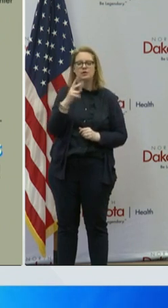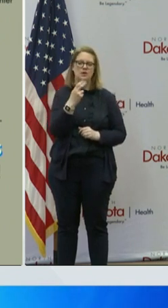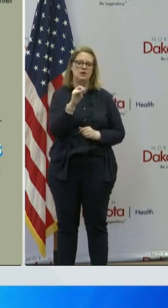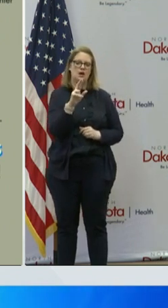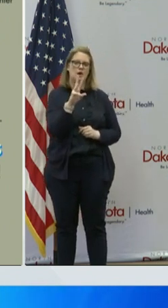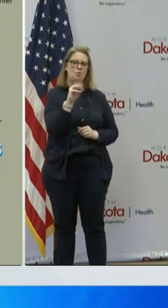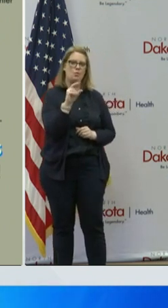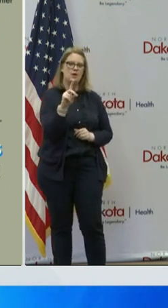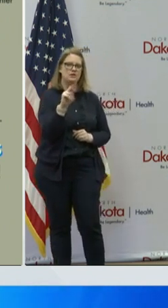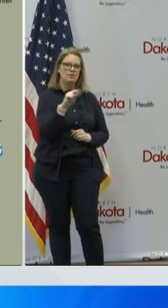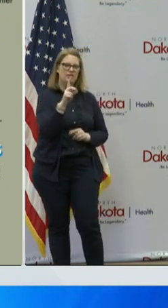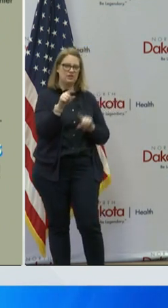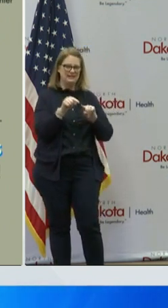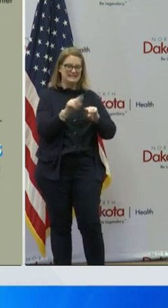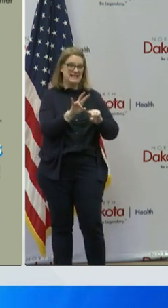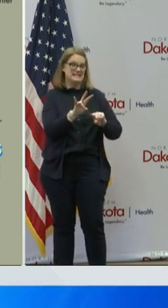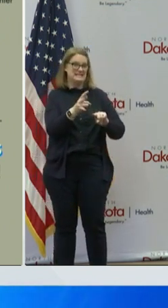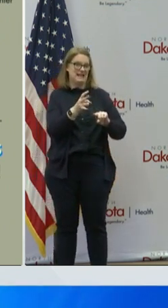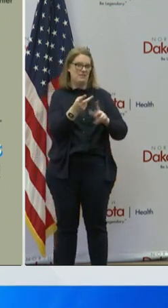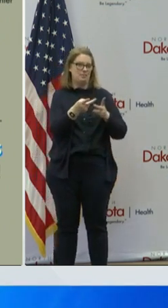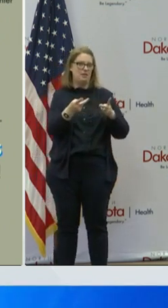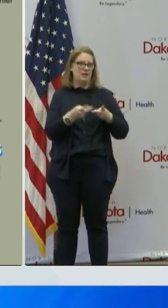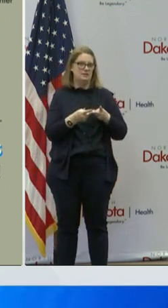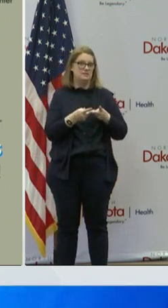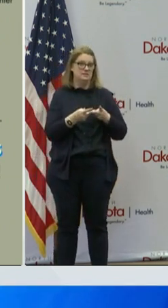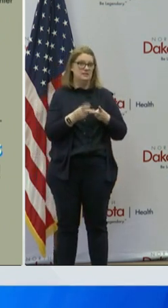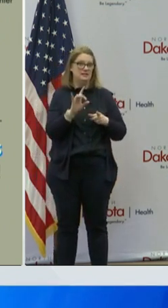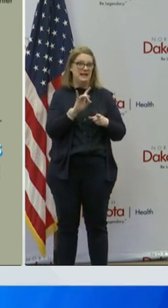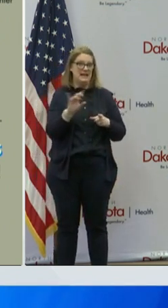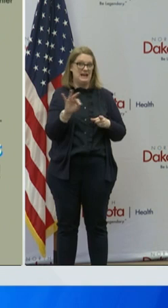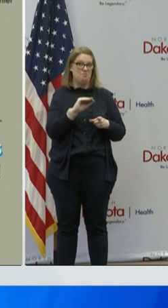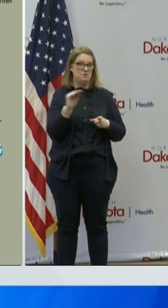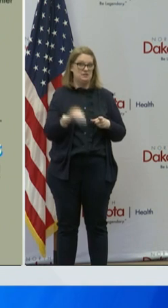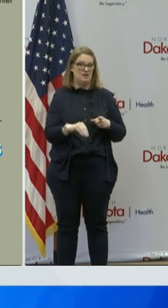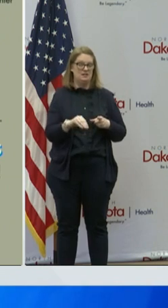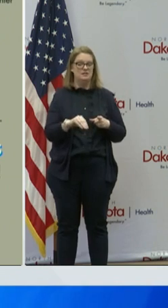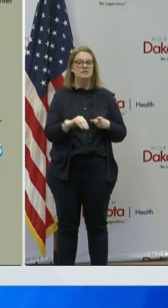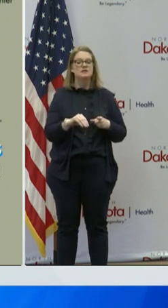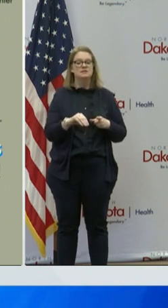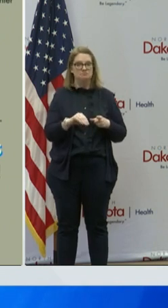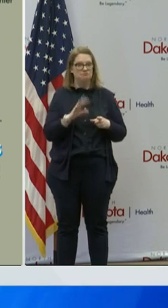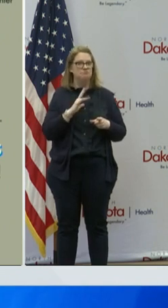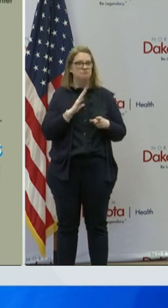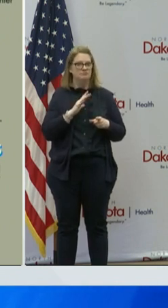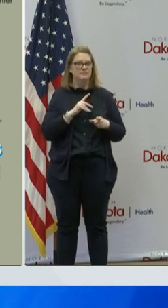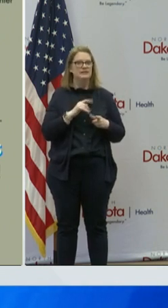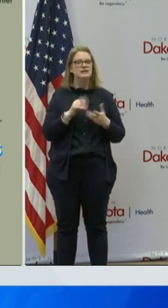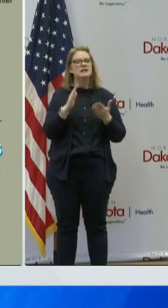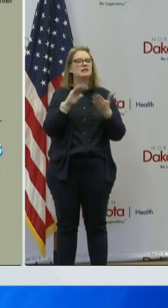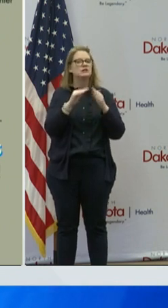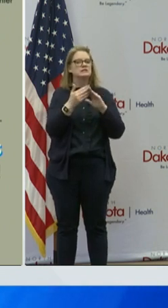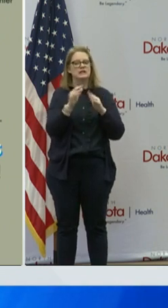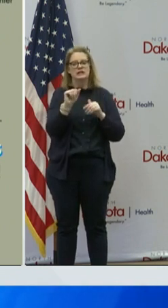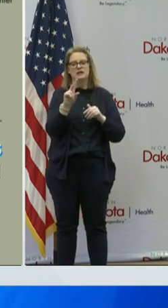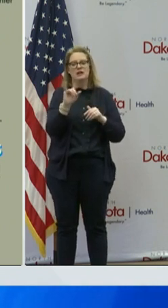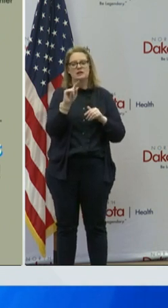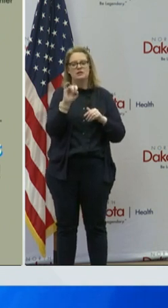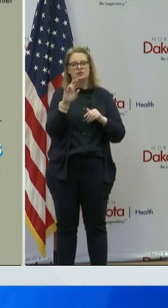THERE'S ONE CITY IN THE U.S. WITH 100% RESPONSE RATE, CONGRATULATIONS TO NORTH RIVER, NORTH DAKOTA.